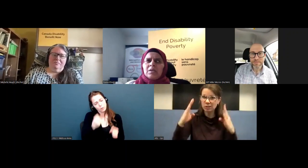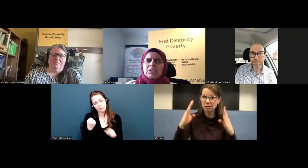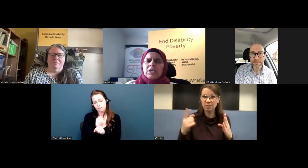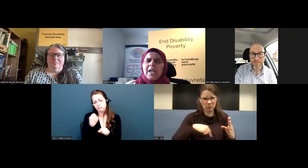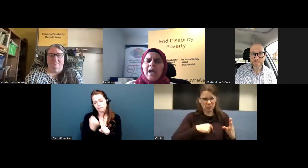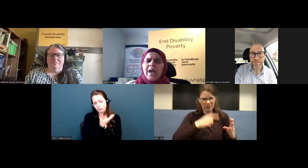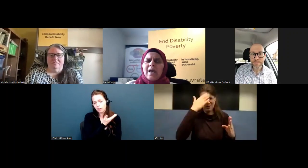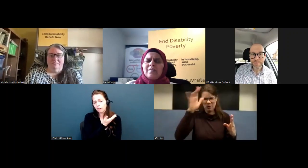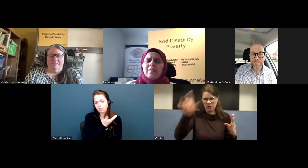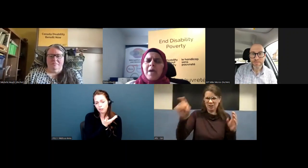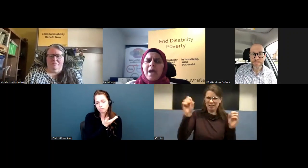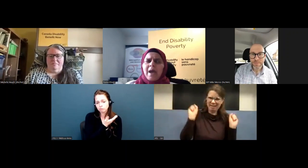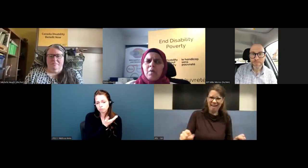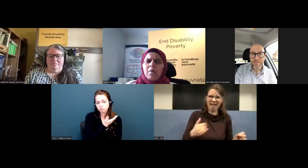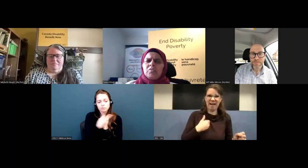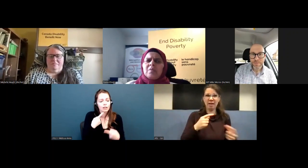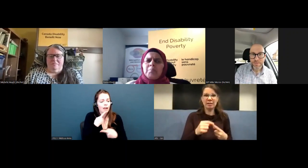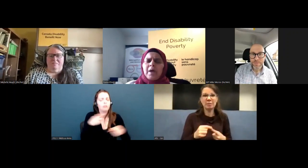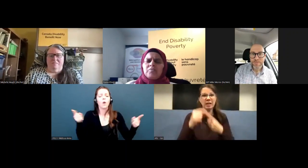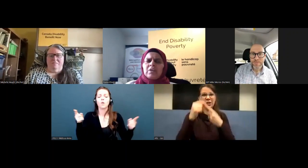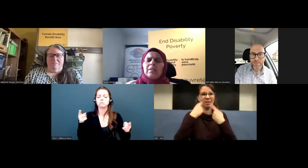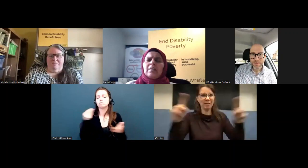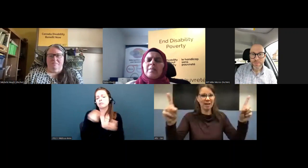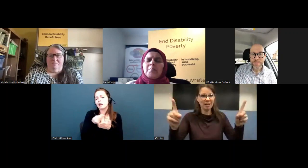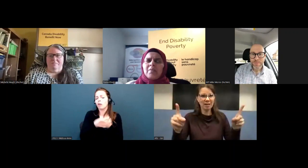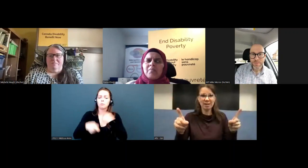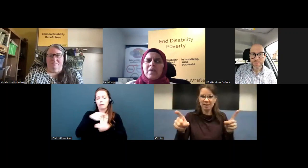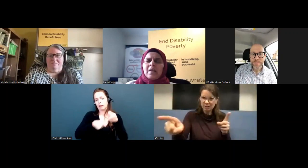SHE HAS THE POWER TO BUDGET THE BENEFIT.